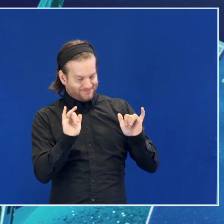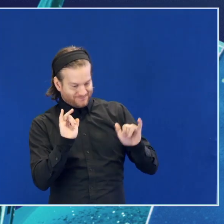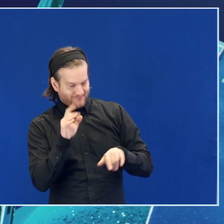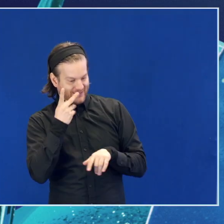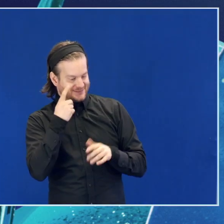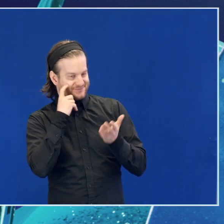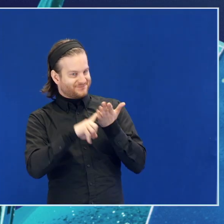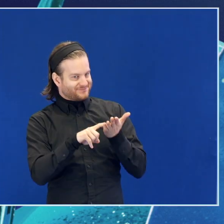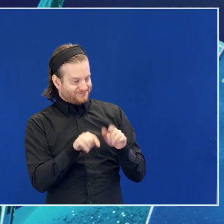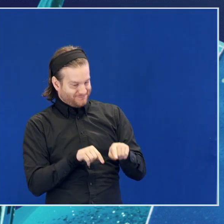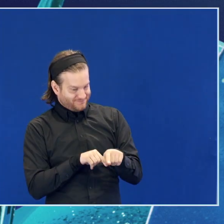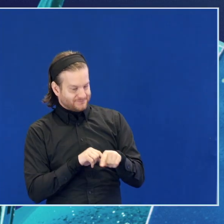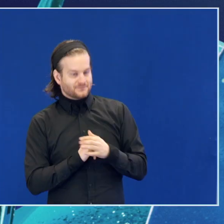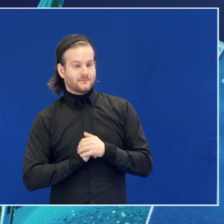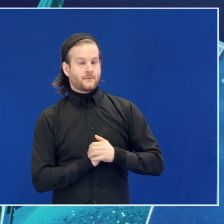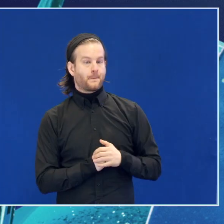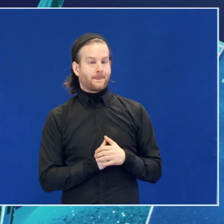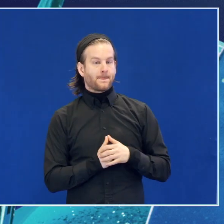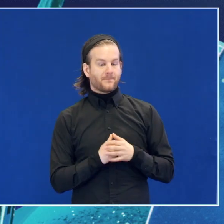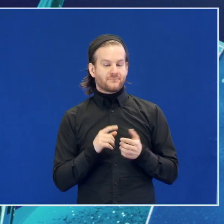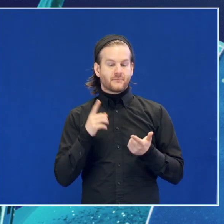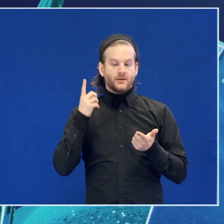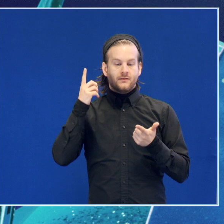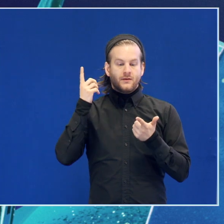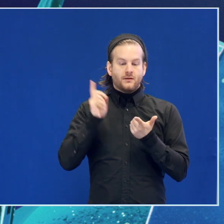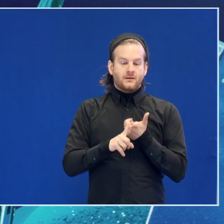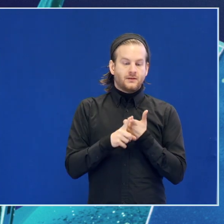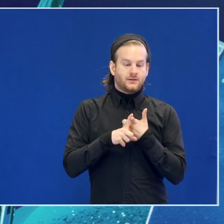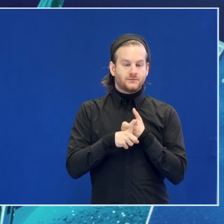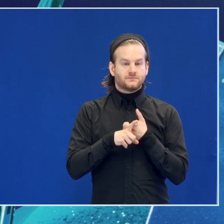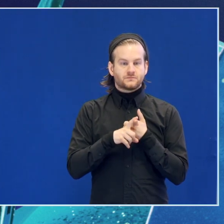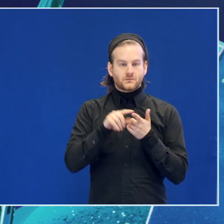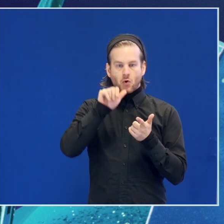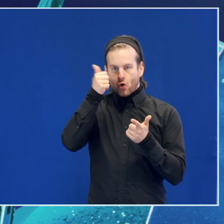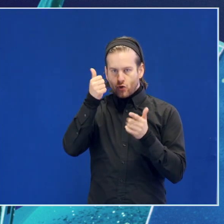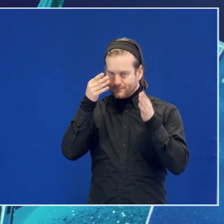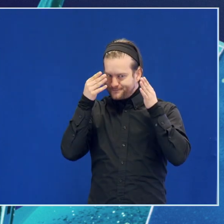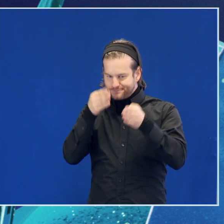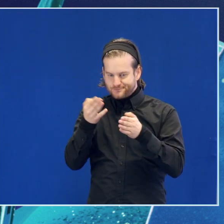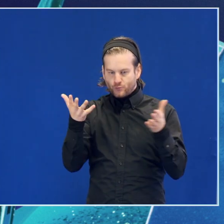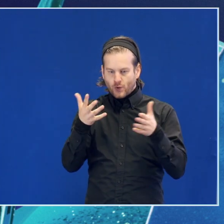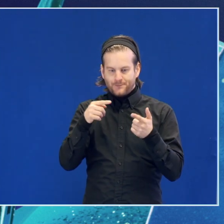The other thing that we really focus on with designing for neuroinclusion is variety and choice.